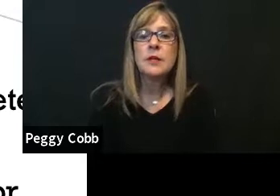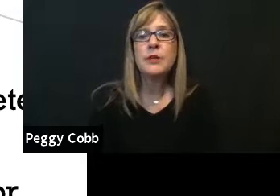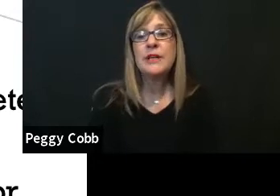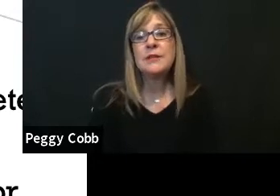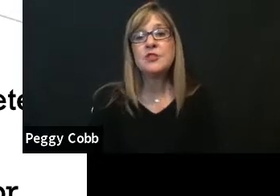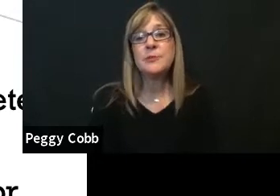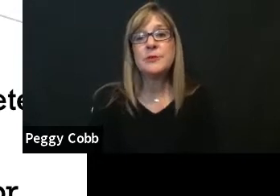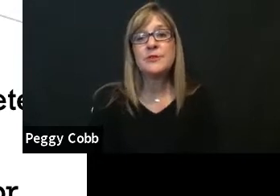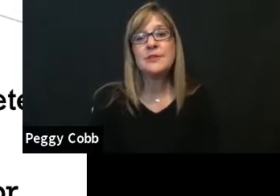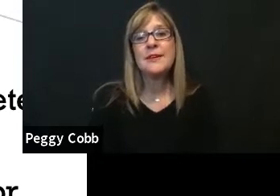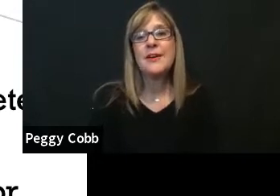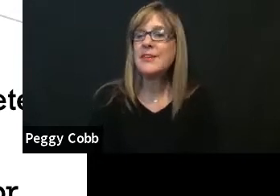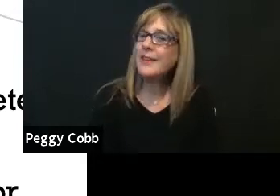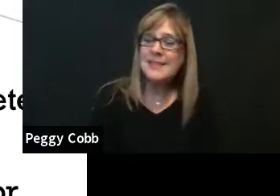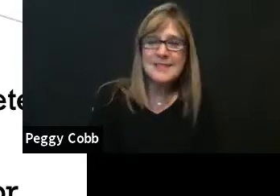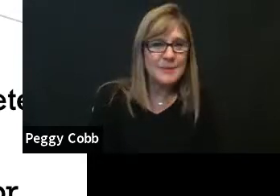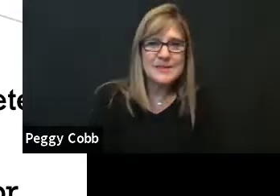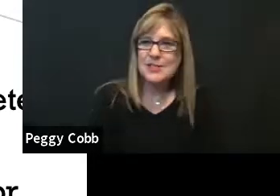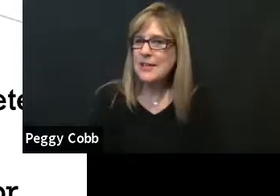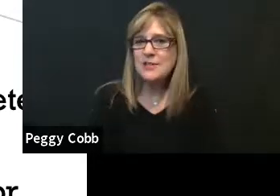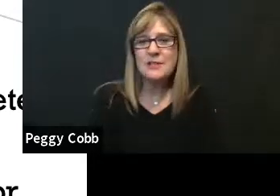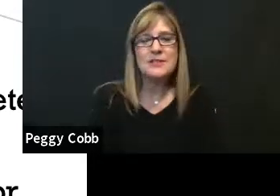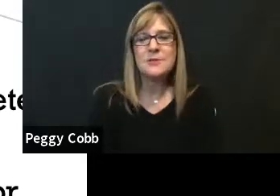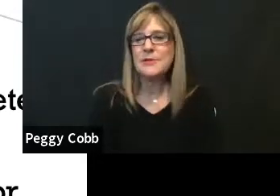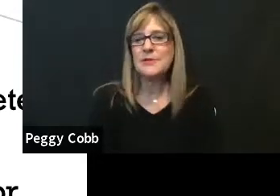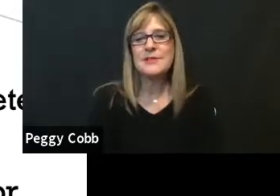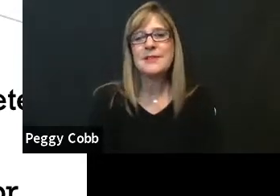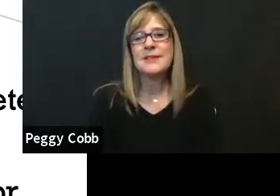Community interpreters are not the same as educational interpreters.